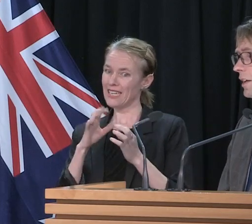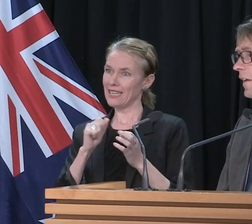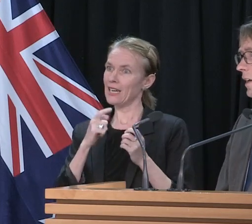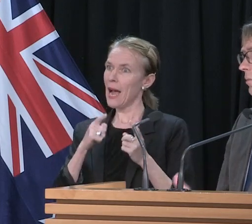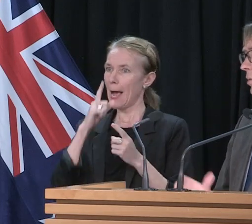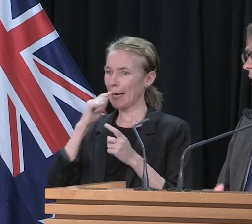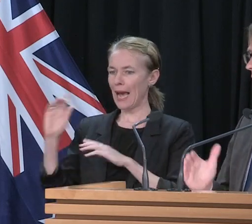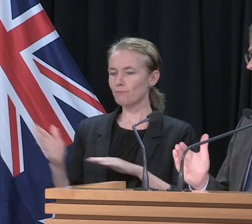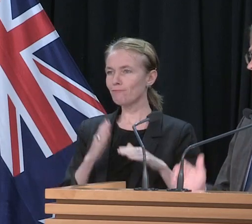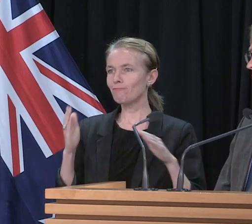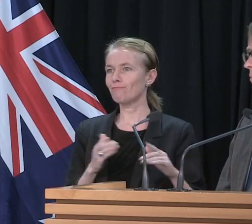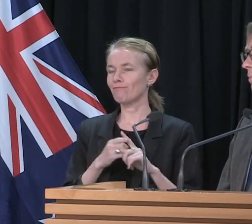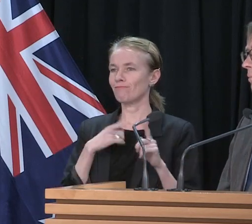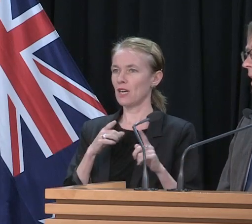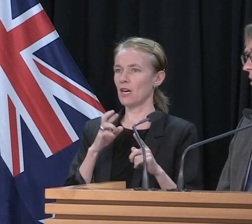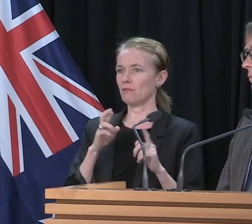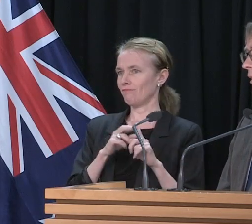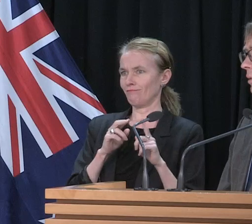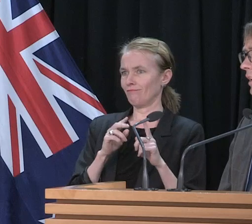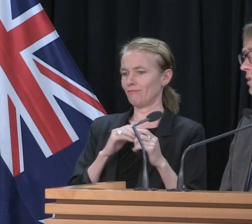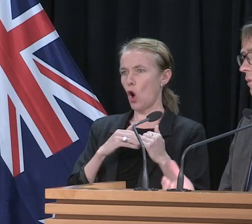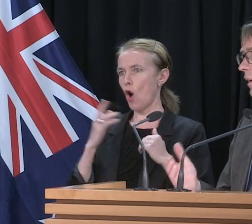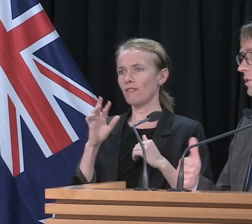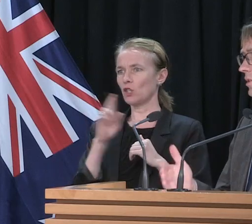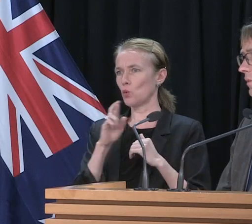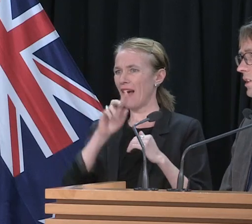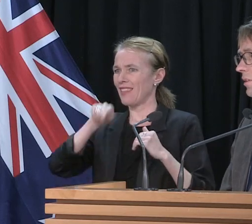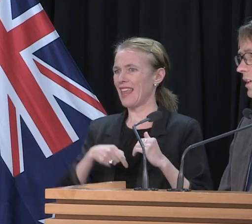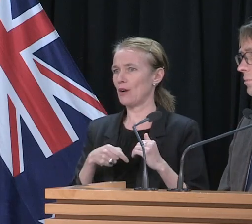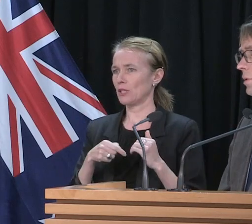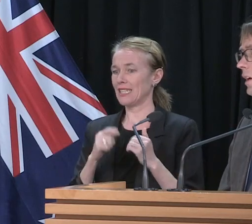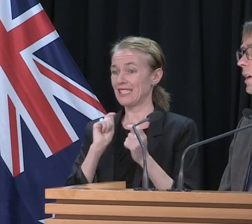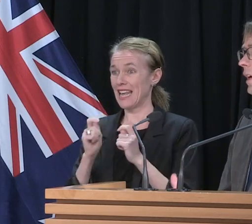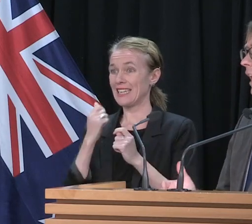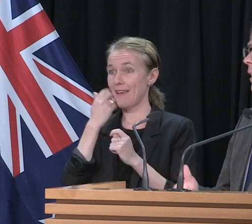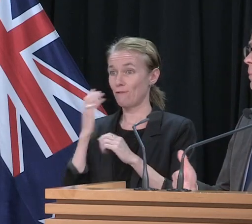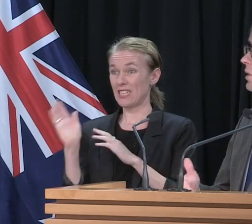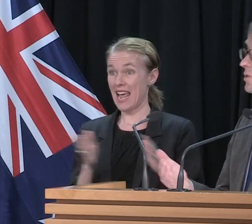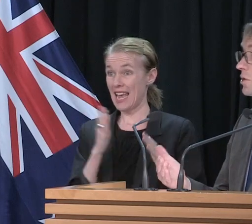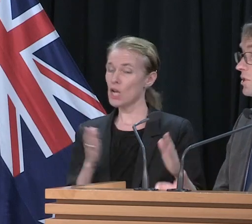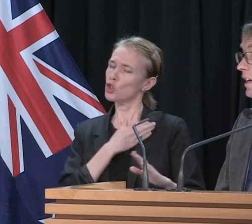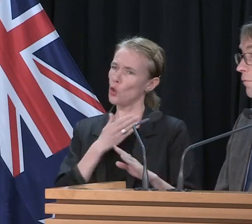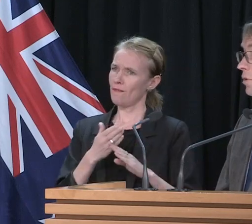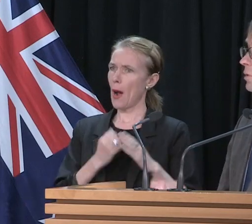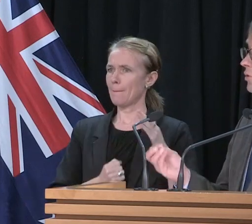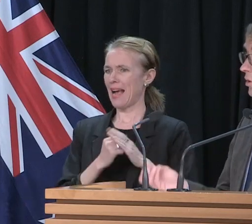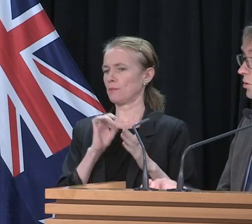laboratories have got good capacity between 12 and 13,000 tests per day, remember our